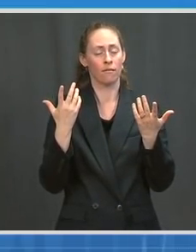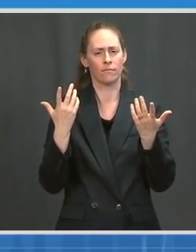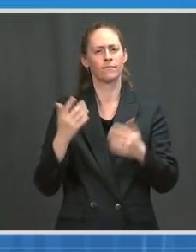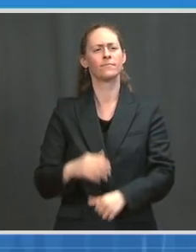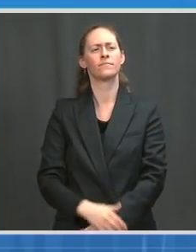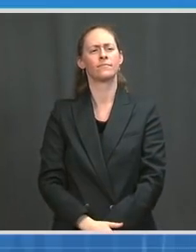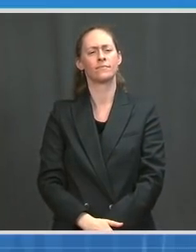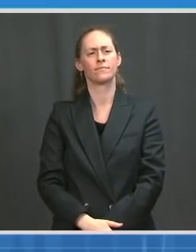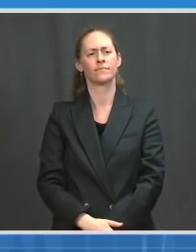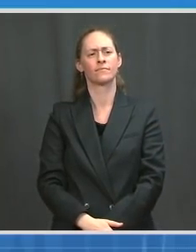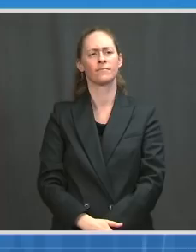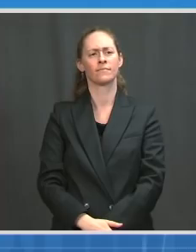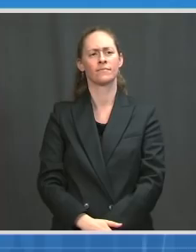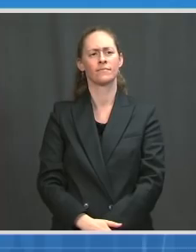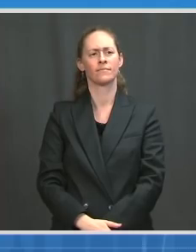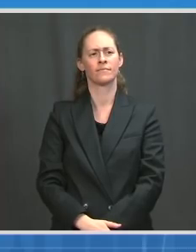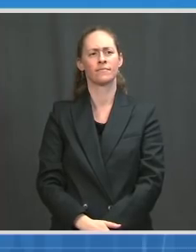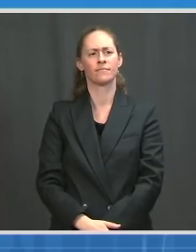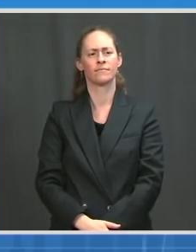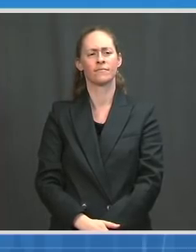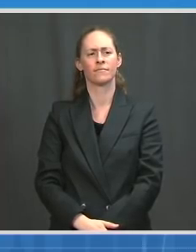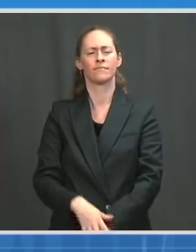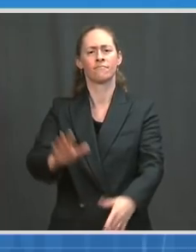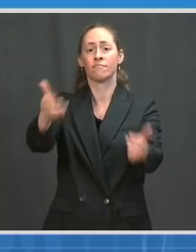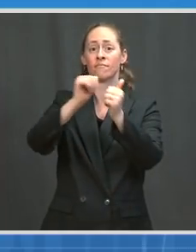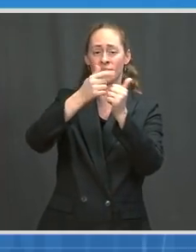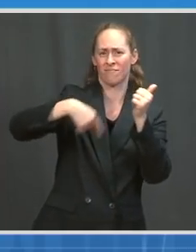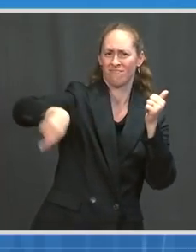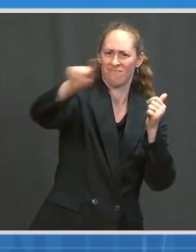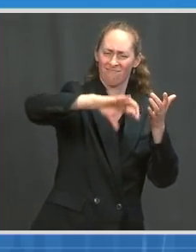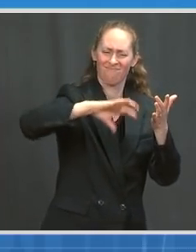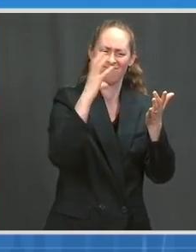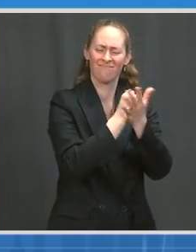If you look at this slide, you'll see a visual representation of our approach.